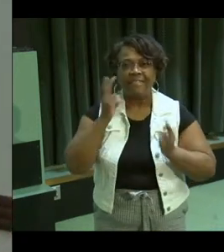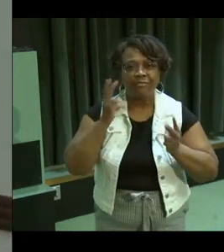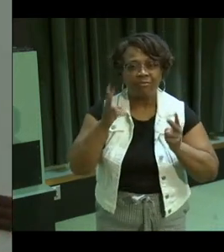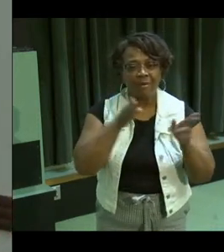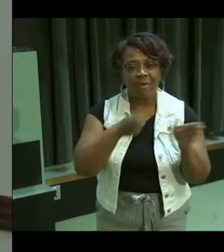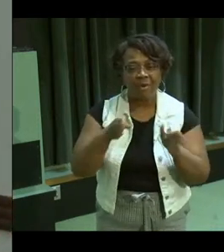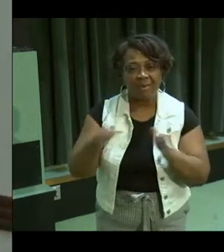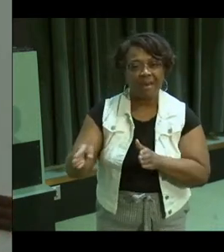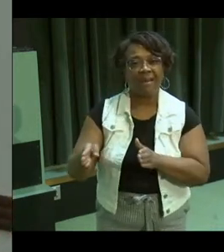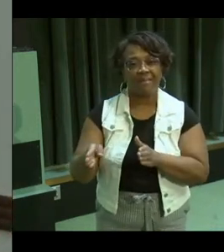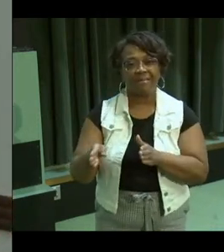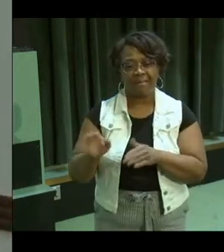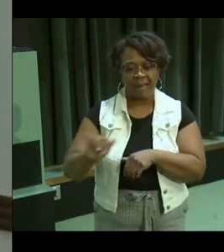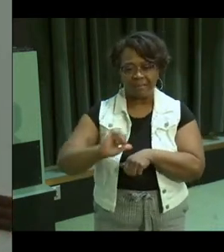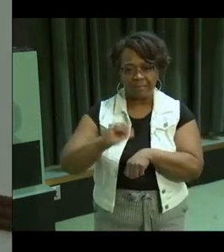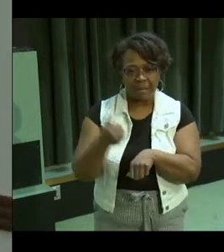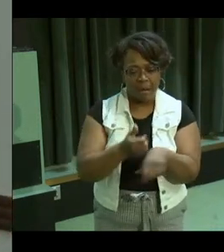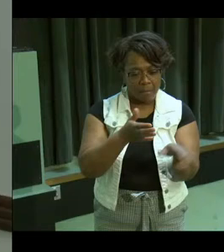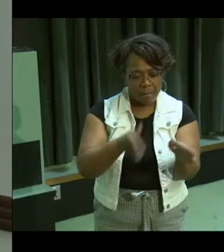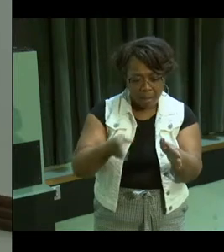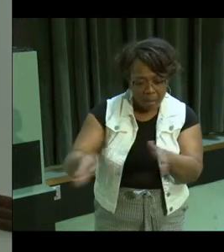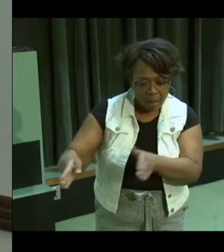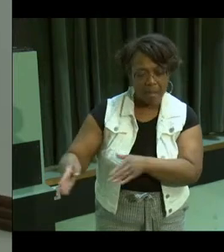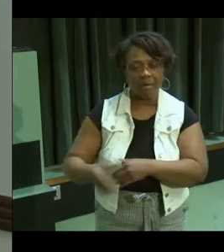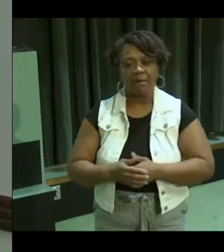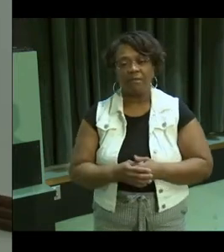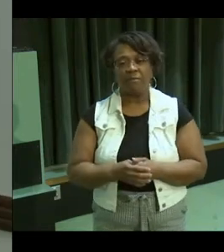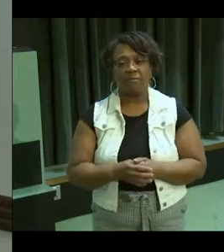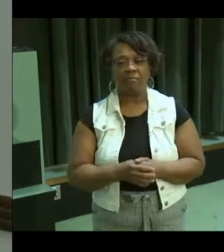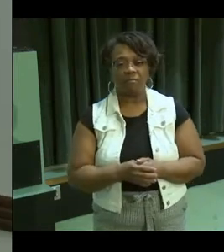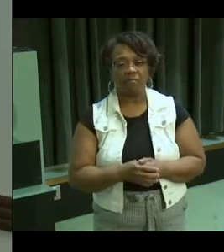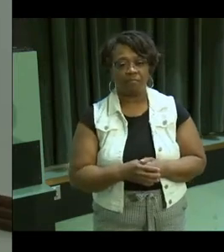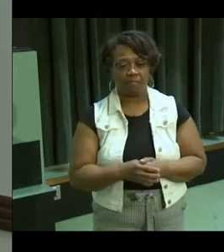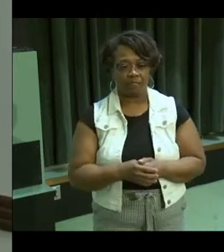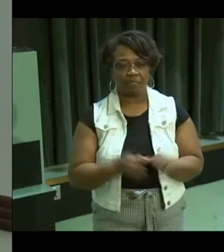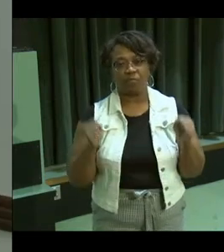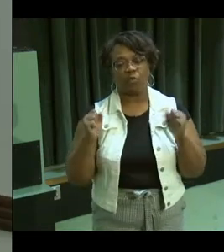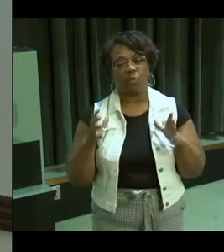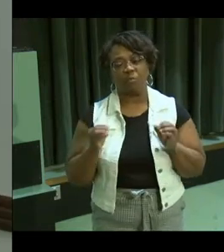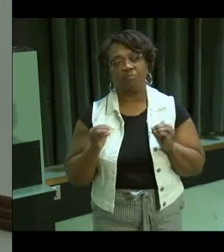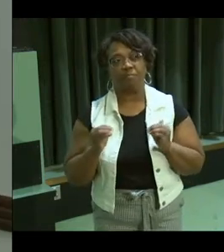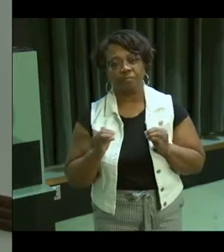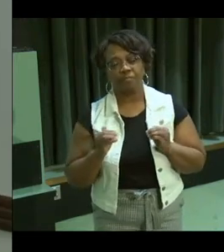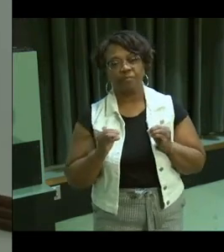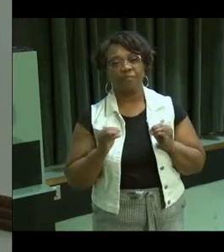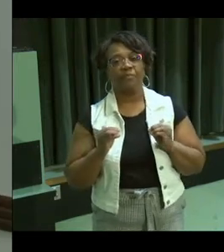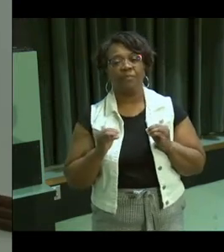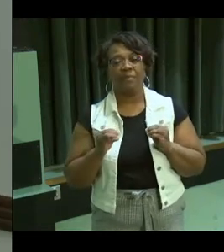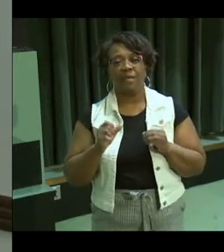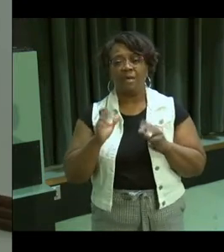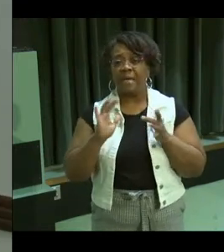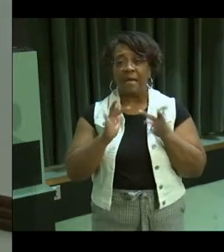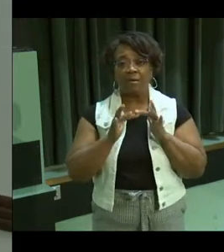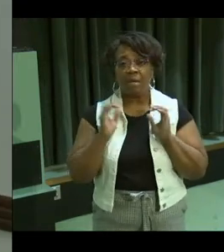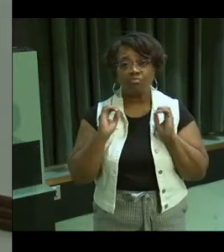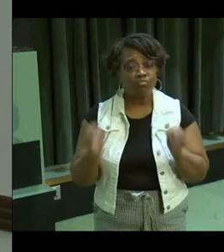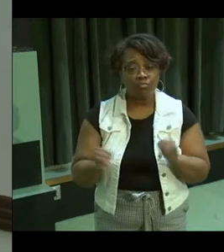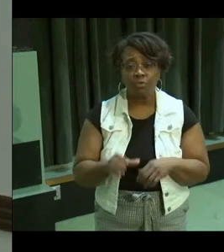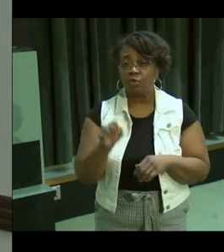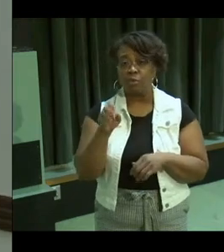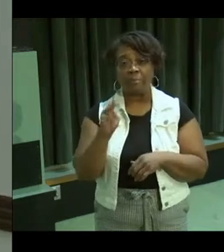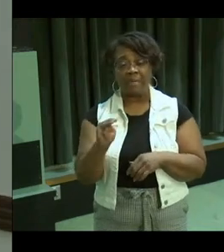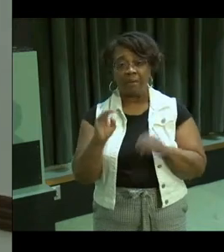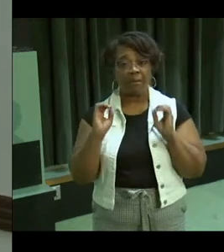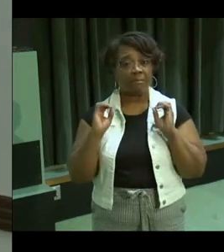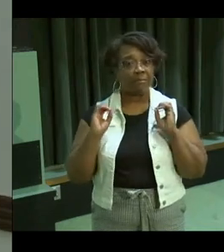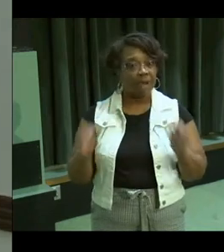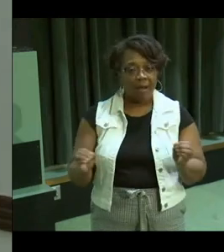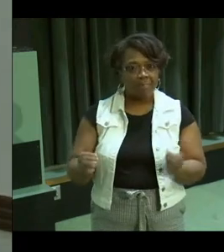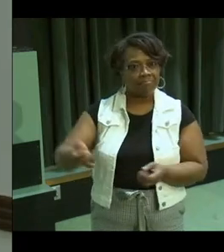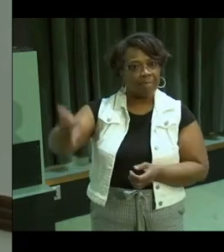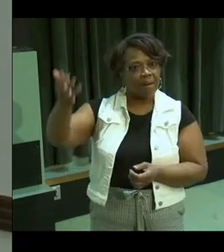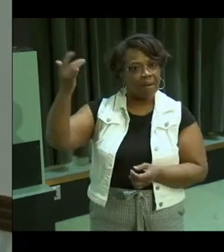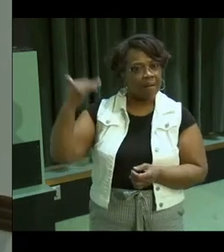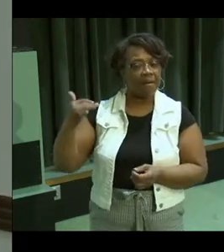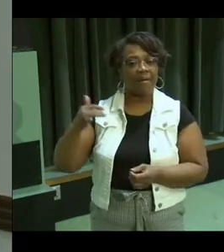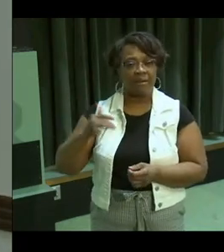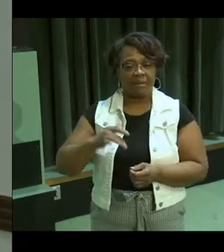was done, so there was no